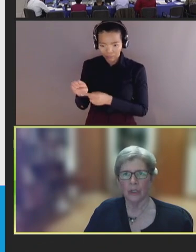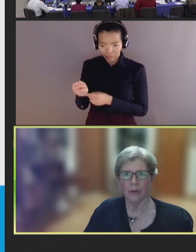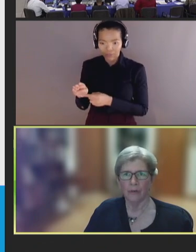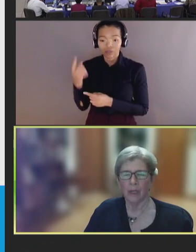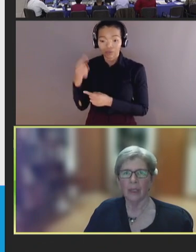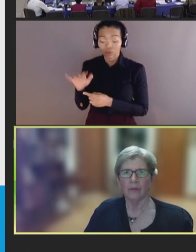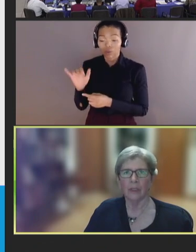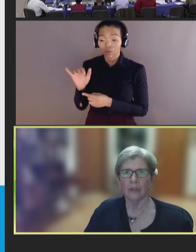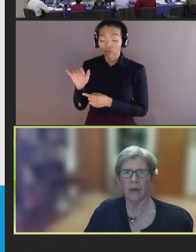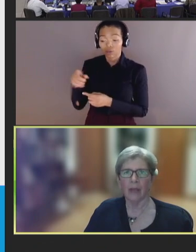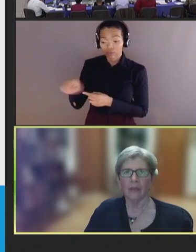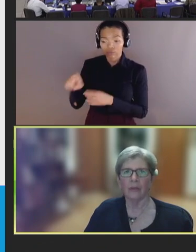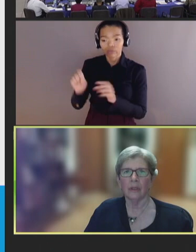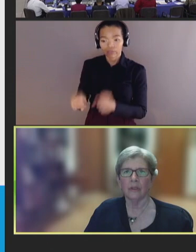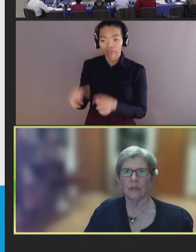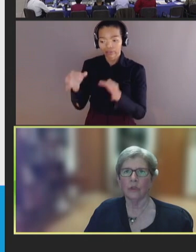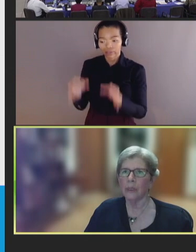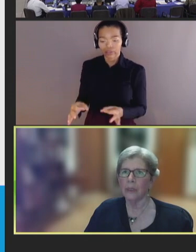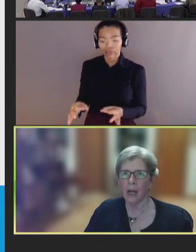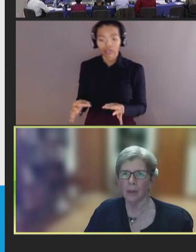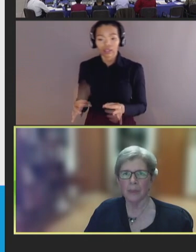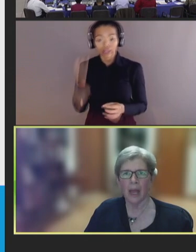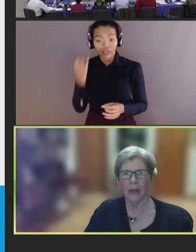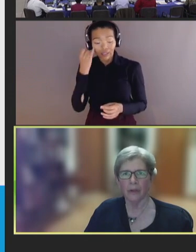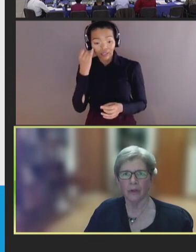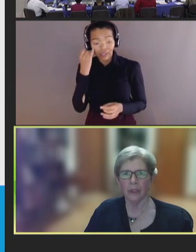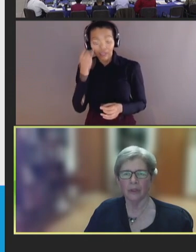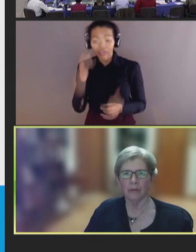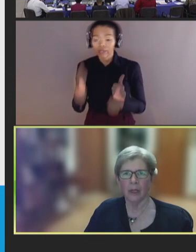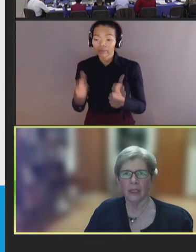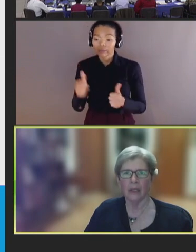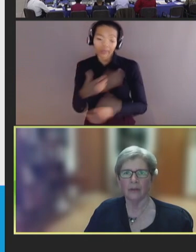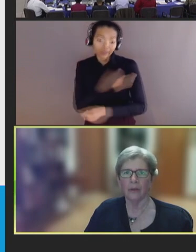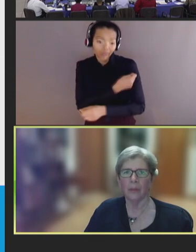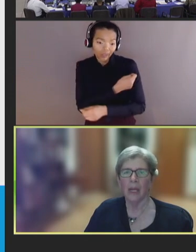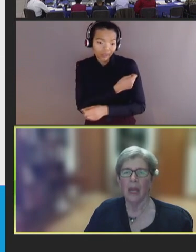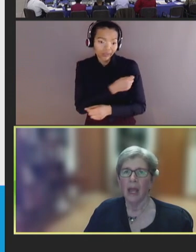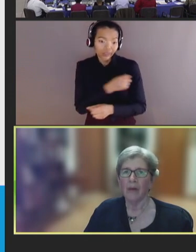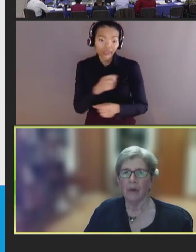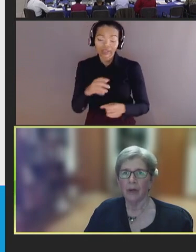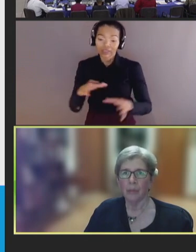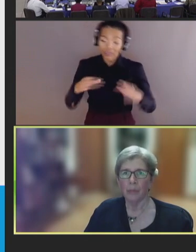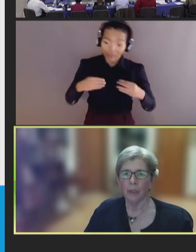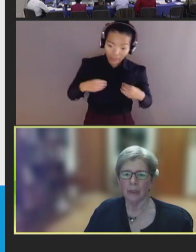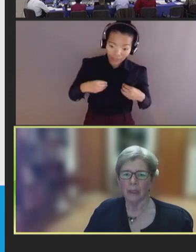if any of these vaccines, to adopt, how they're going to finance them, and, very importantly,